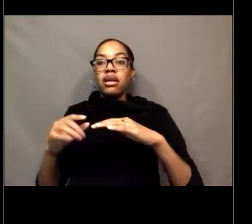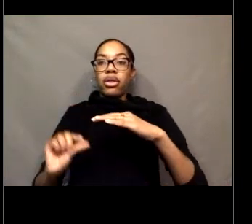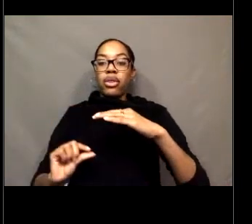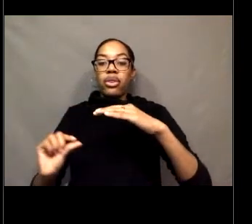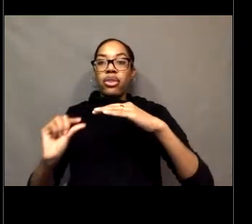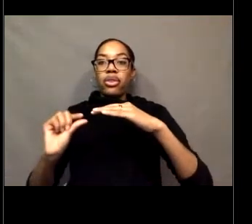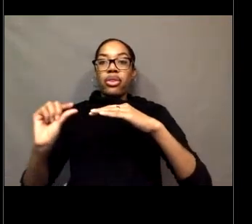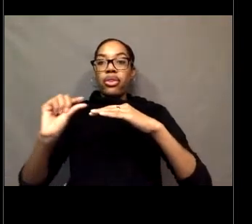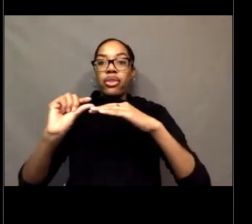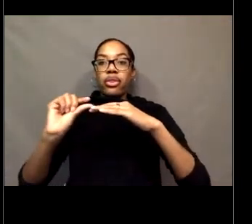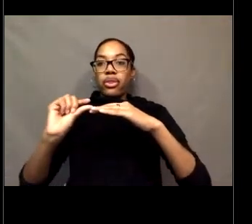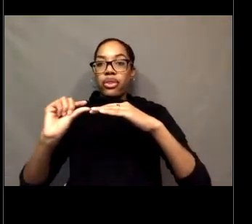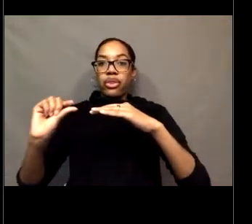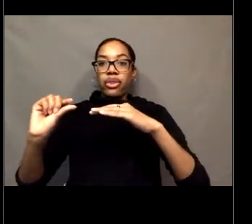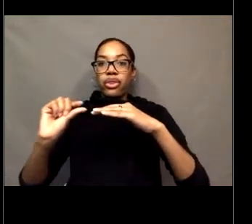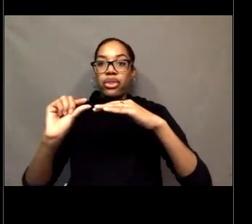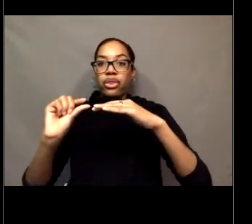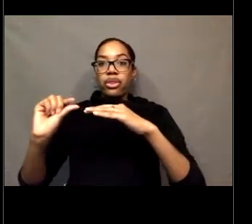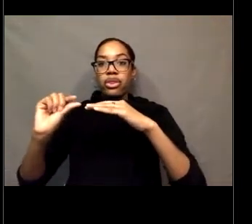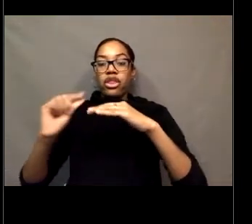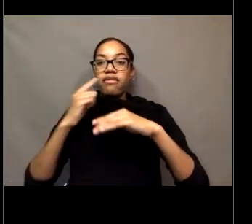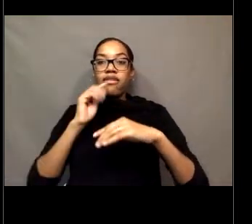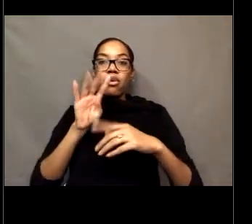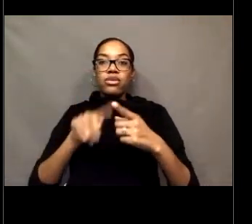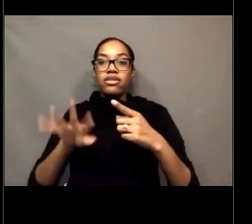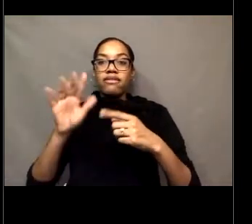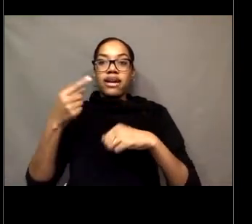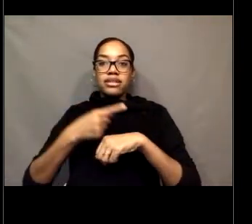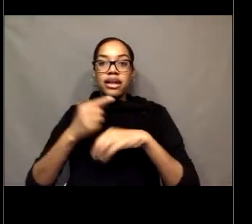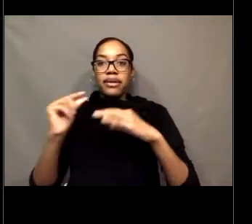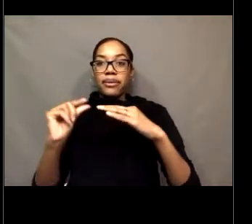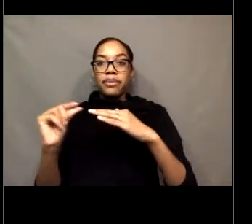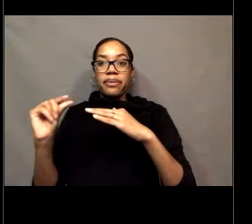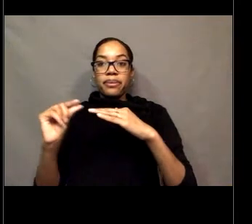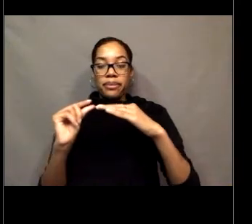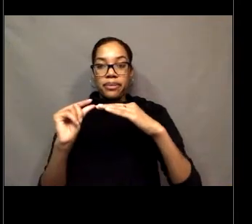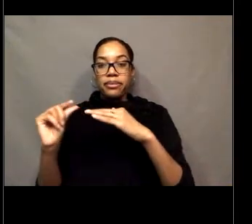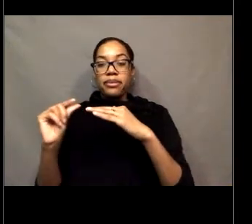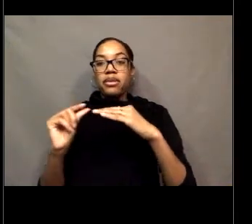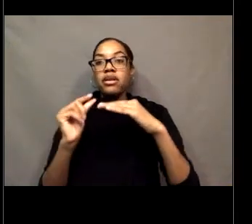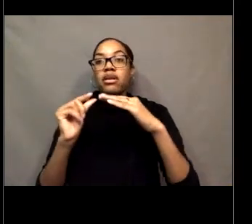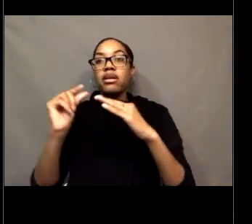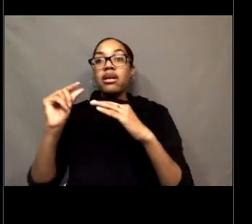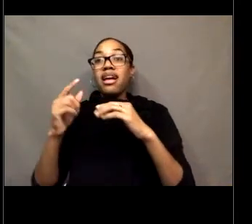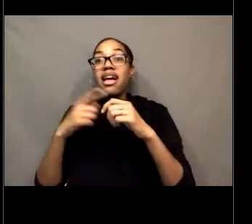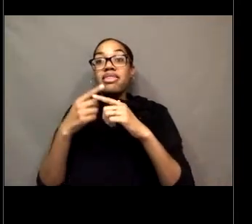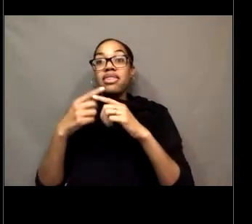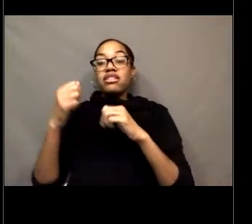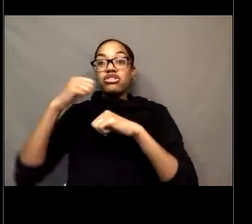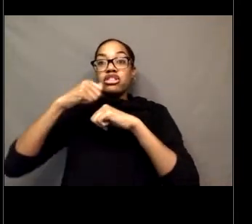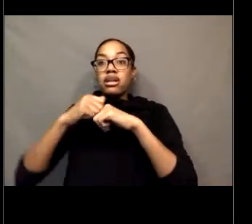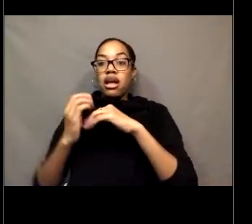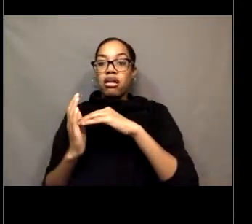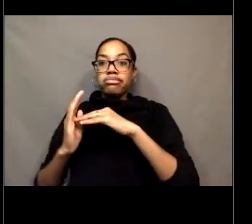So it really isn't a long period of time. And then at the end of that period of time they start developing their shell, they move down to the bottom and shortly after that,